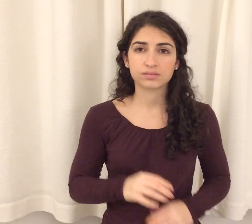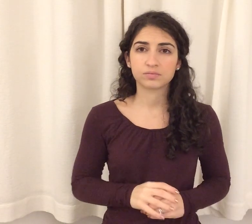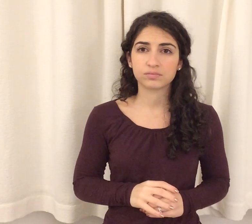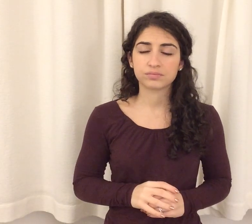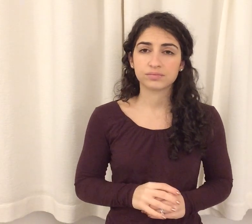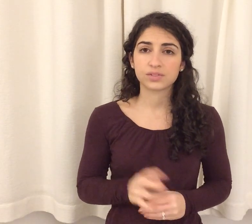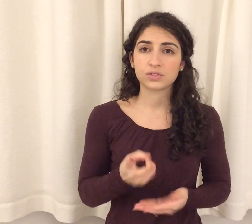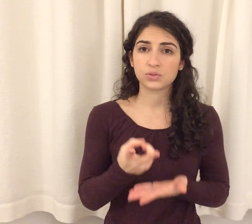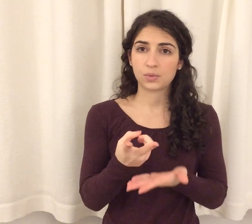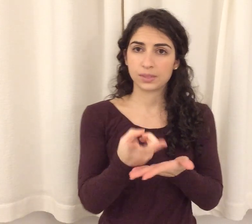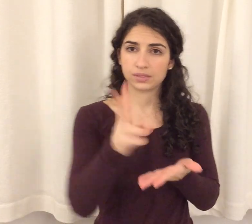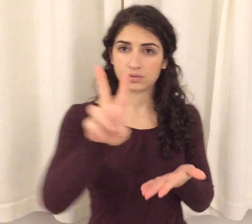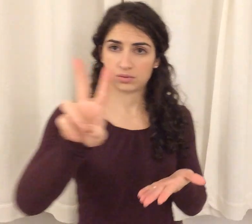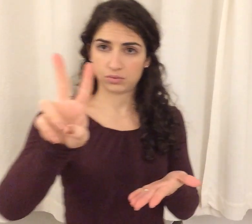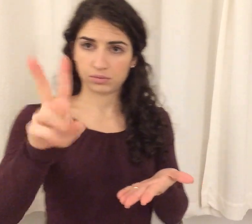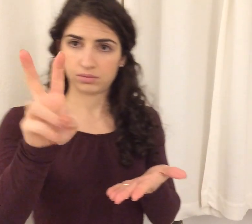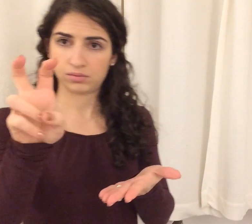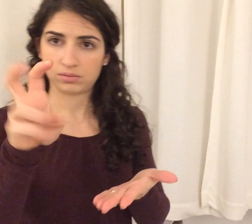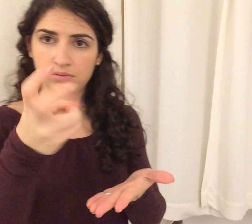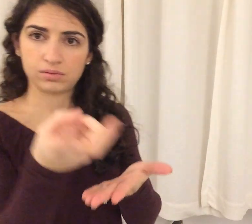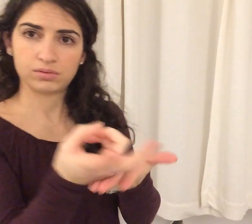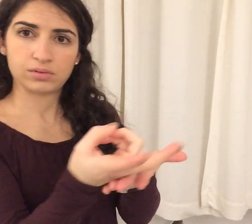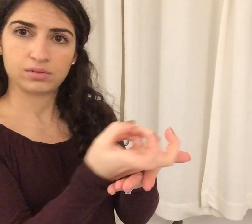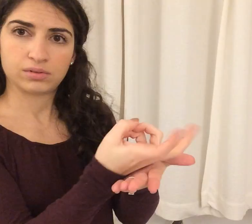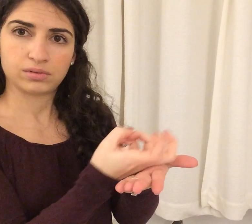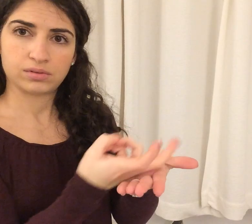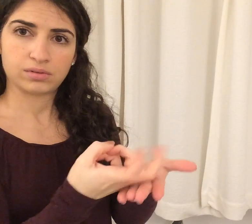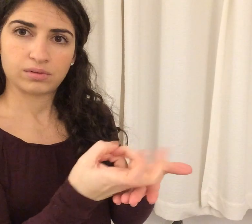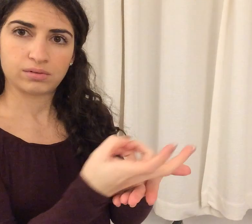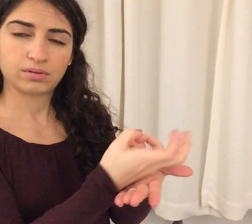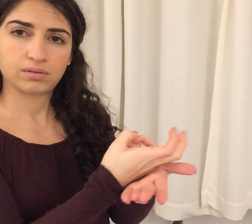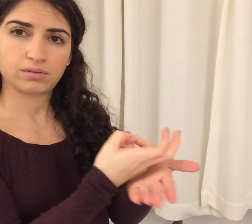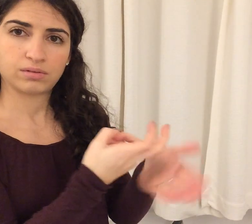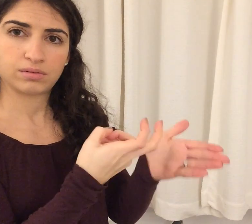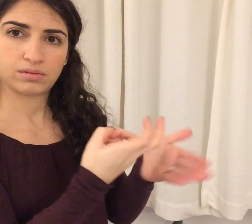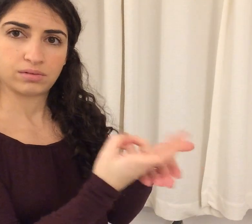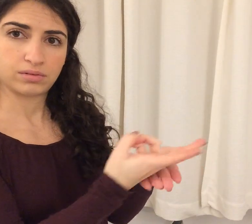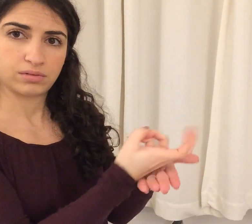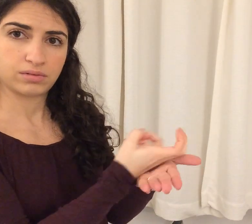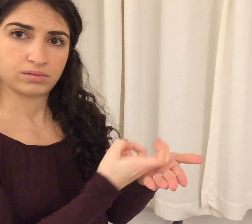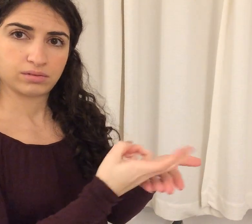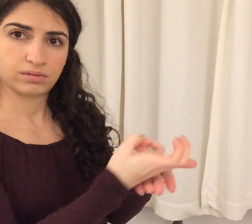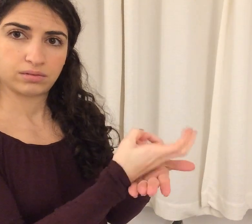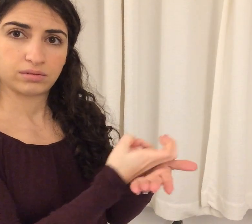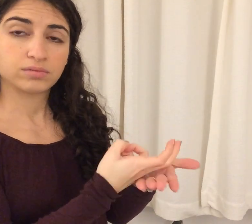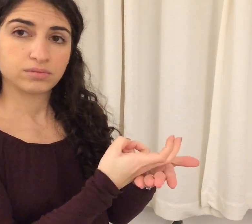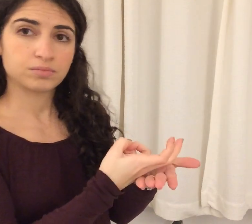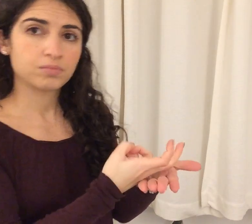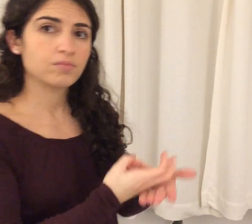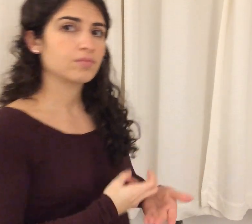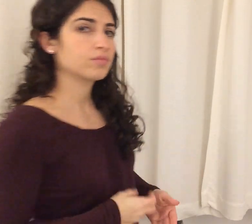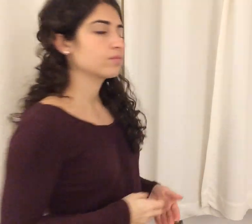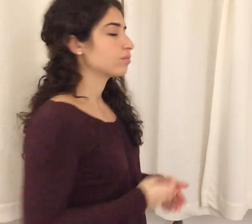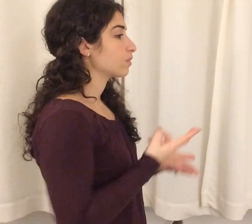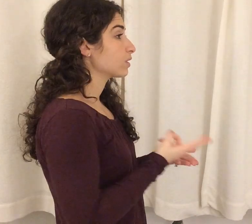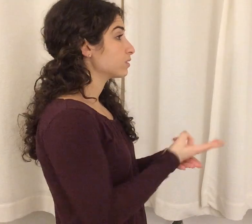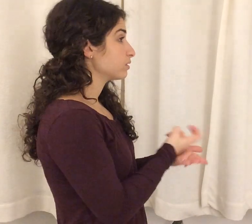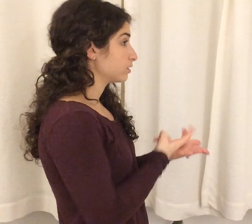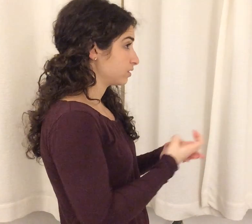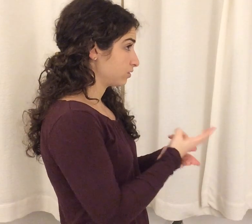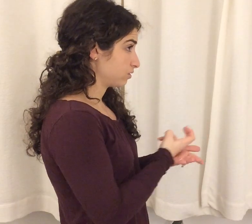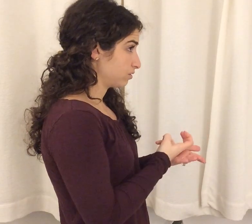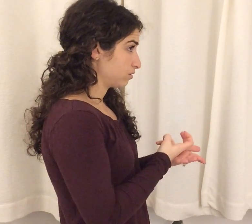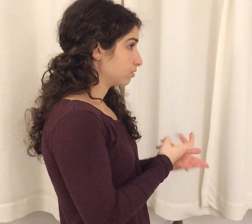that's the sign for SEIZURE. In other words